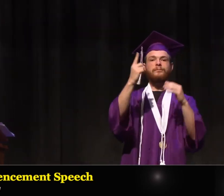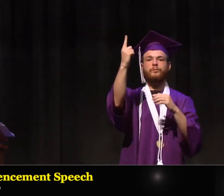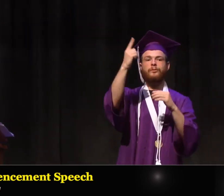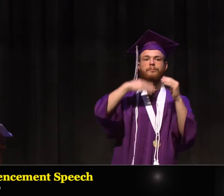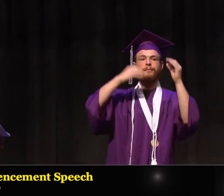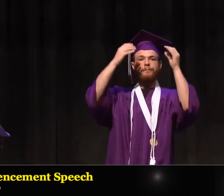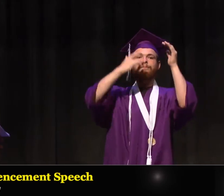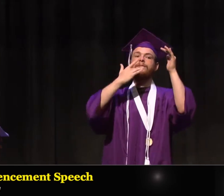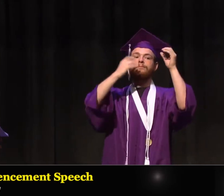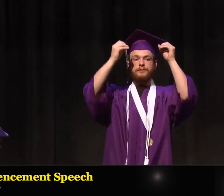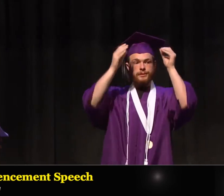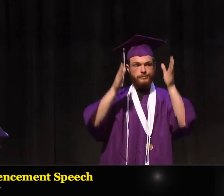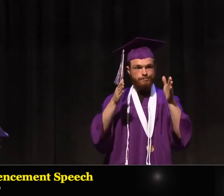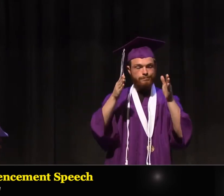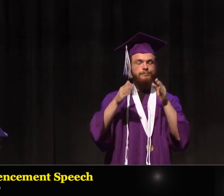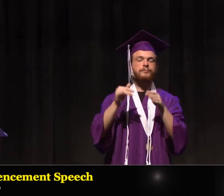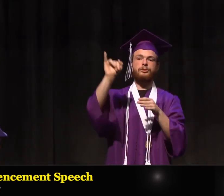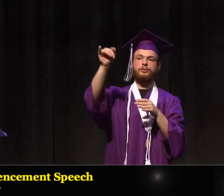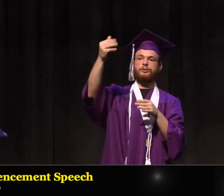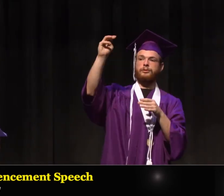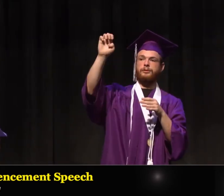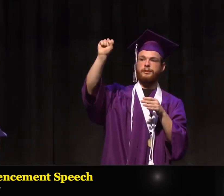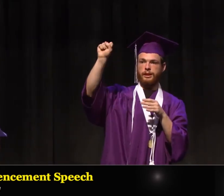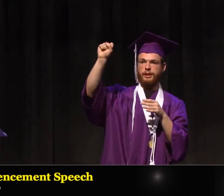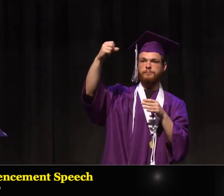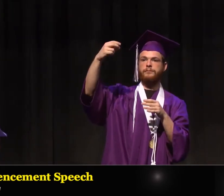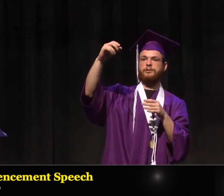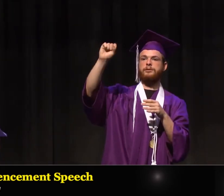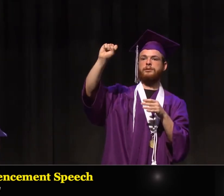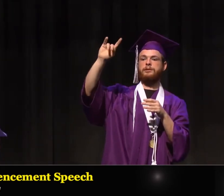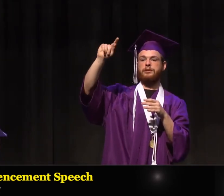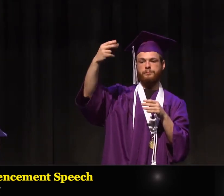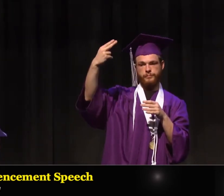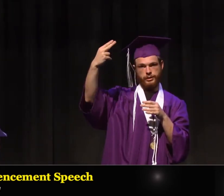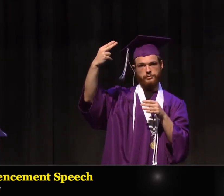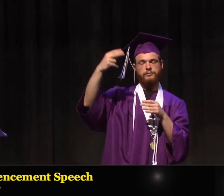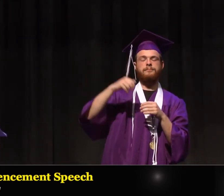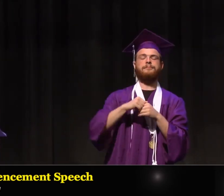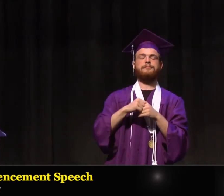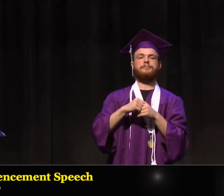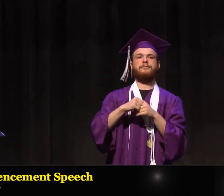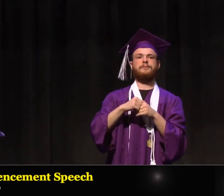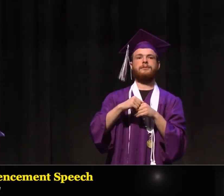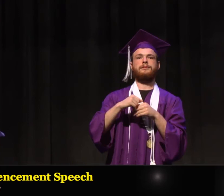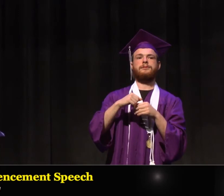I'd like to say thank you to one of my favorite teachers. James Smith,